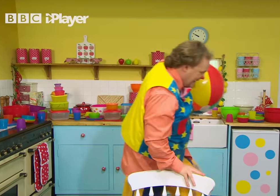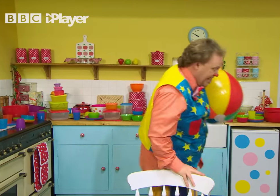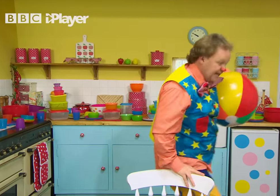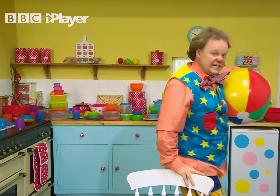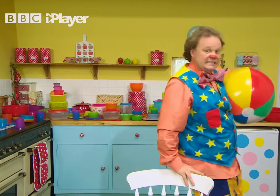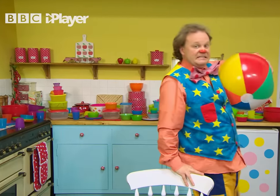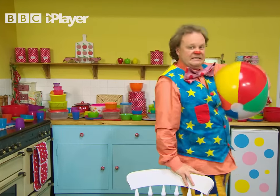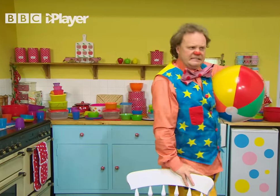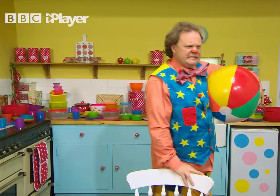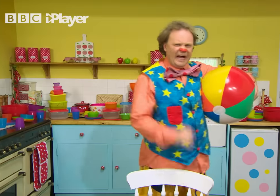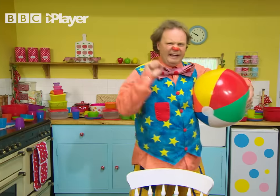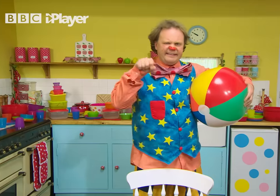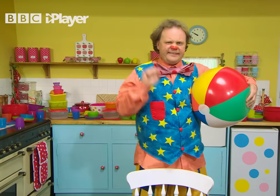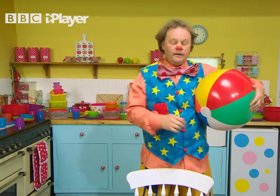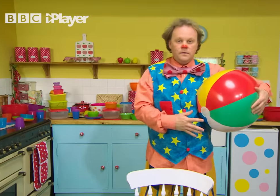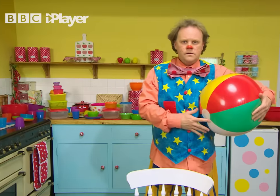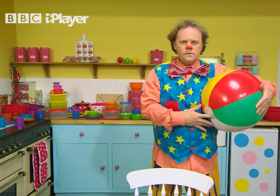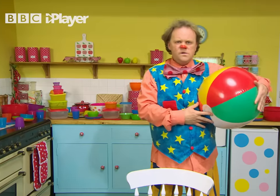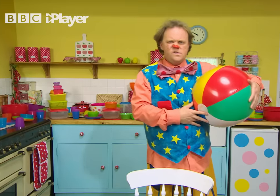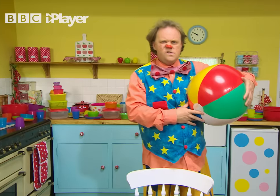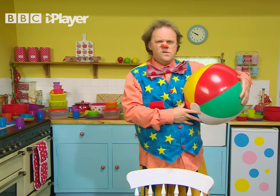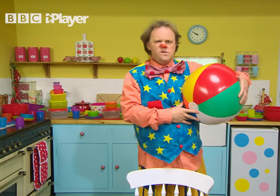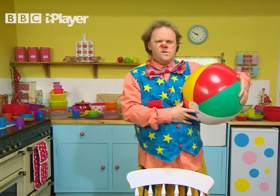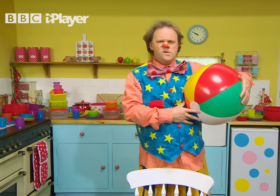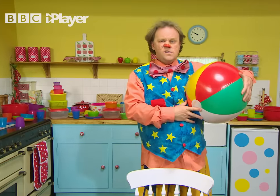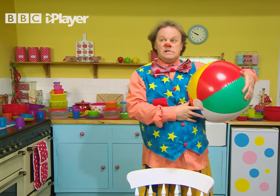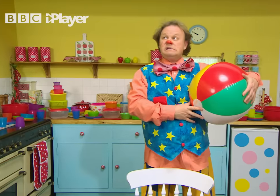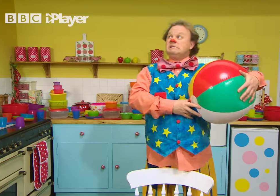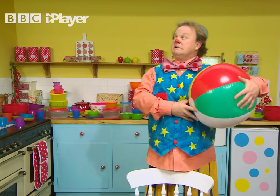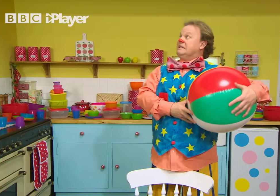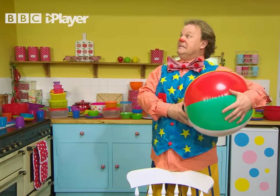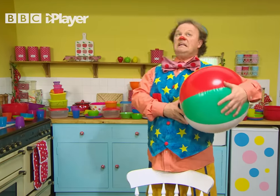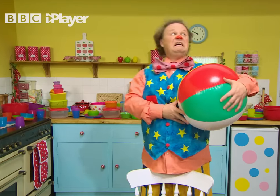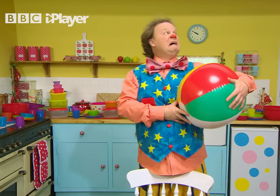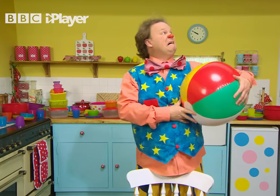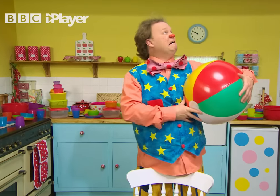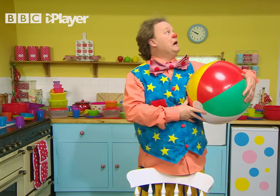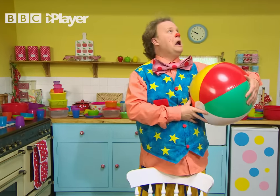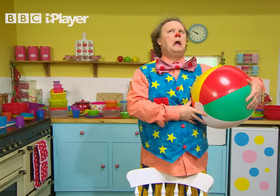mr turnbull yes the kitchen is very messy is it hmm yes